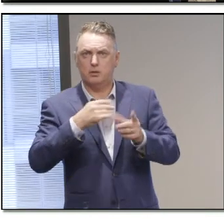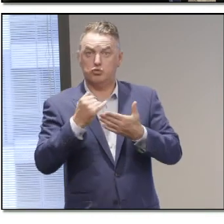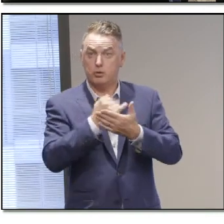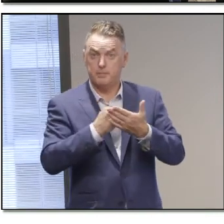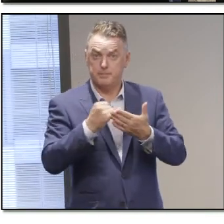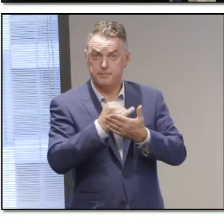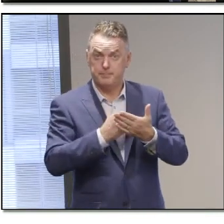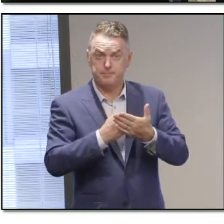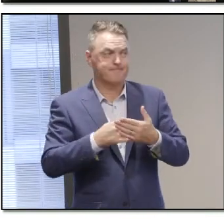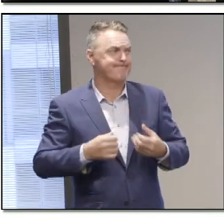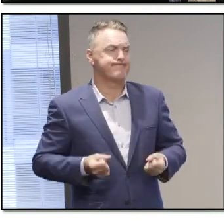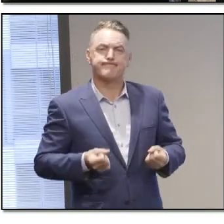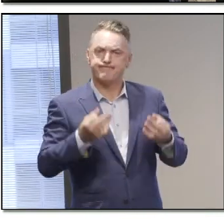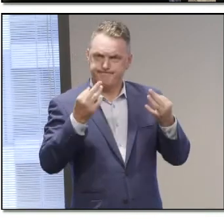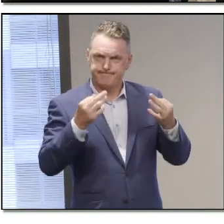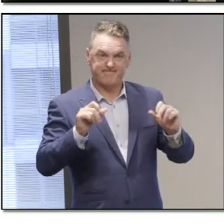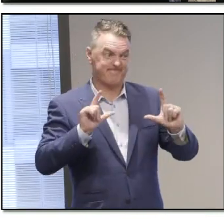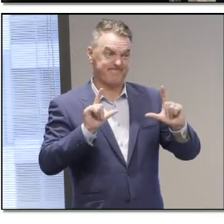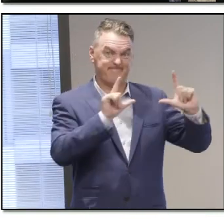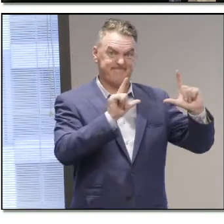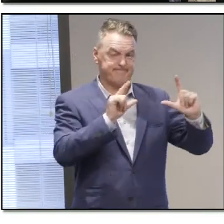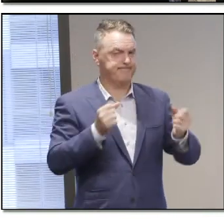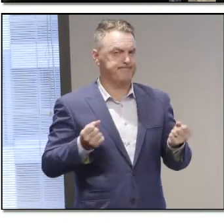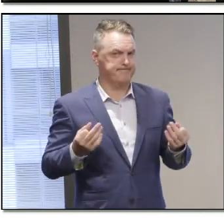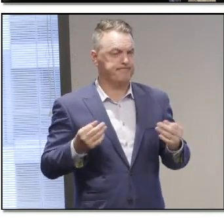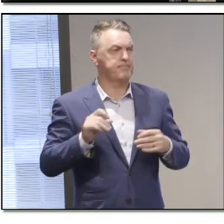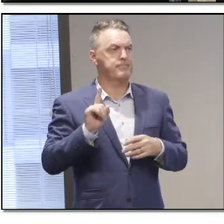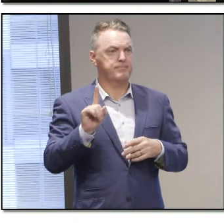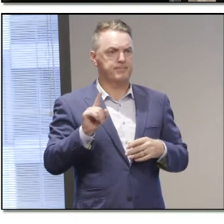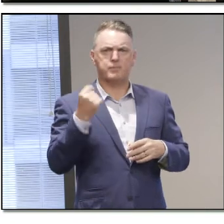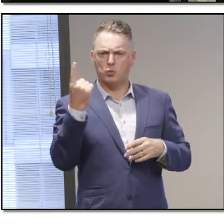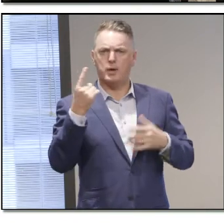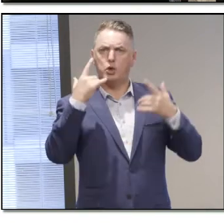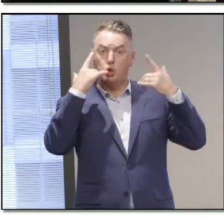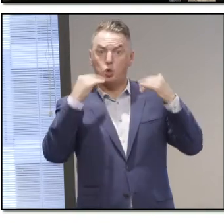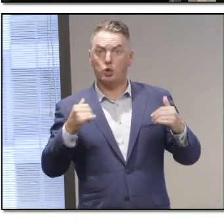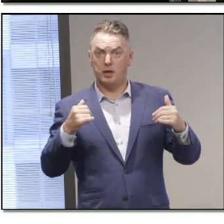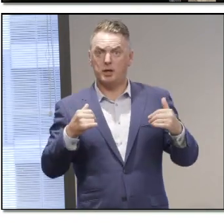have the slide here today but there was actually a lawyer who did this quite nice study in the US,